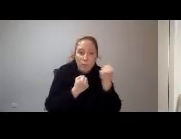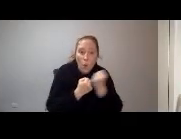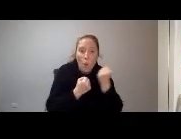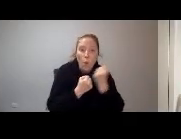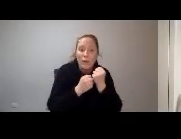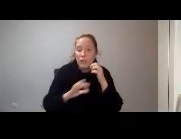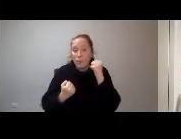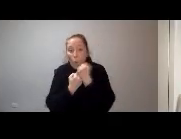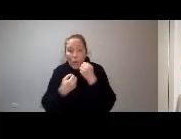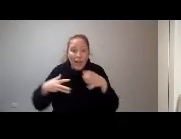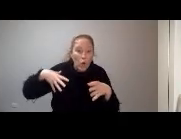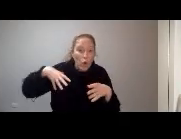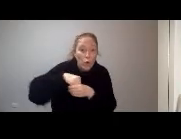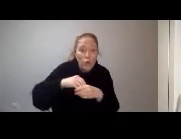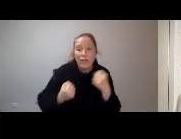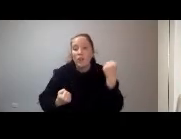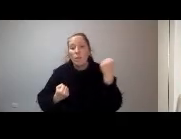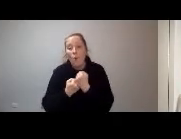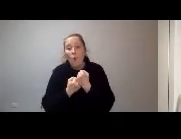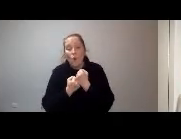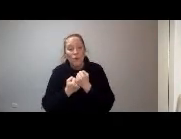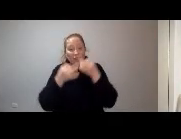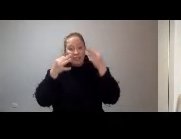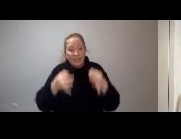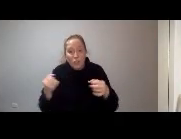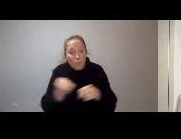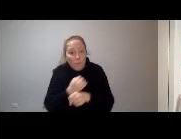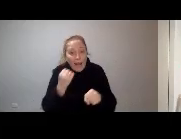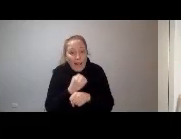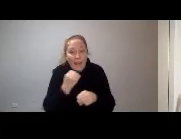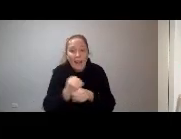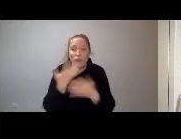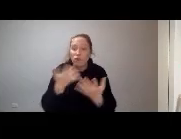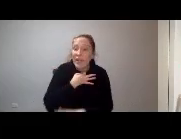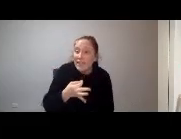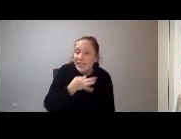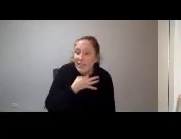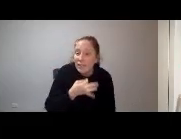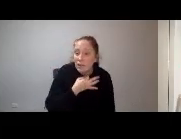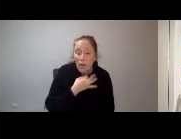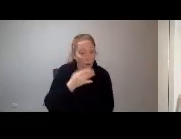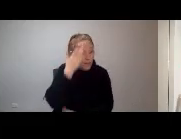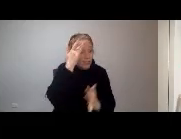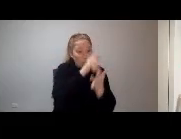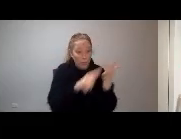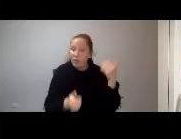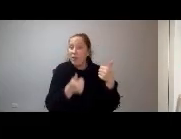to people with intellectual disabilities. They're not particularly relevant to people without intellectual disabilities.